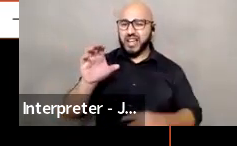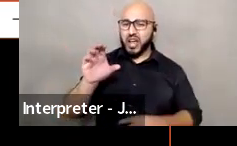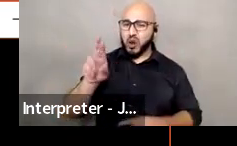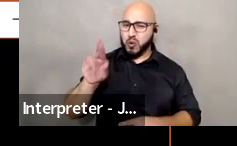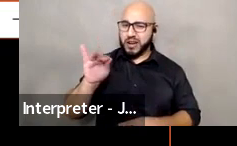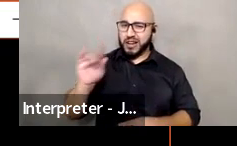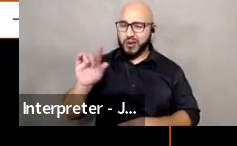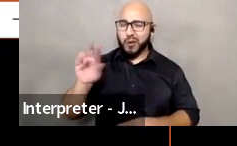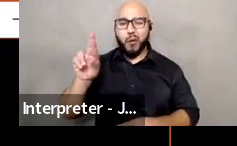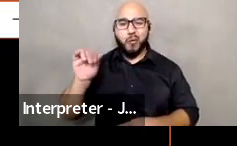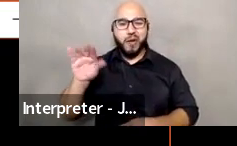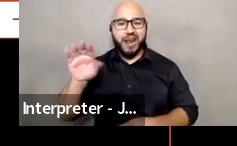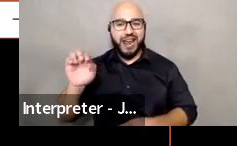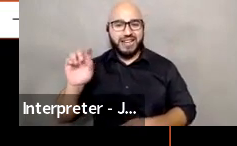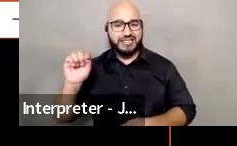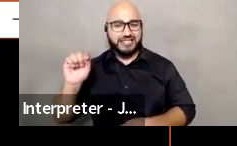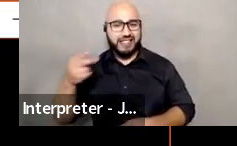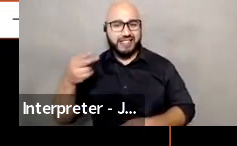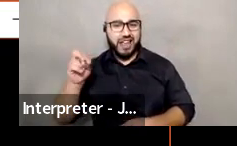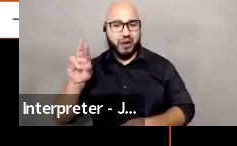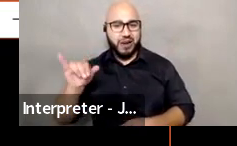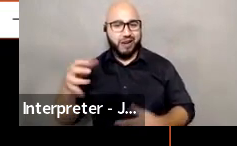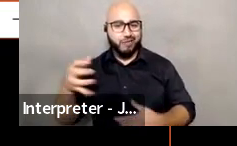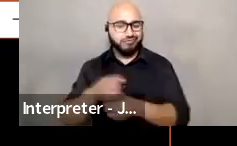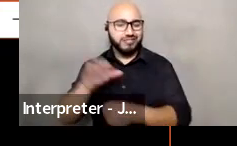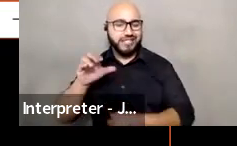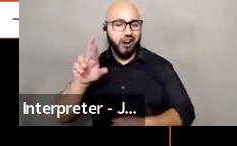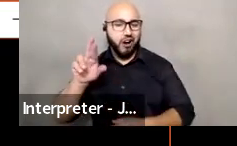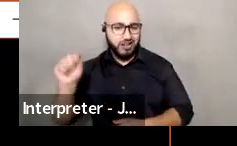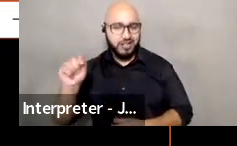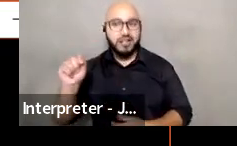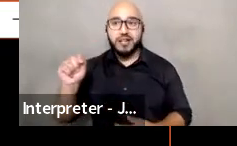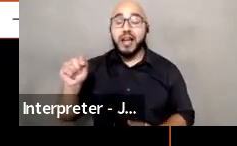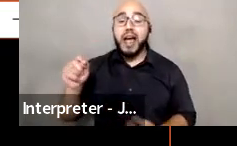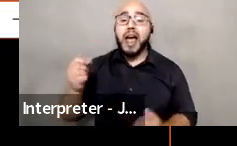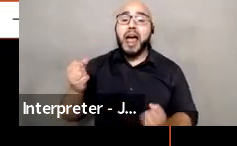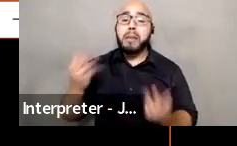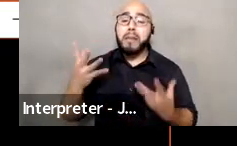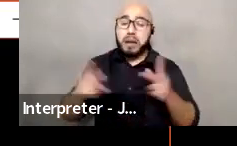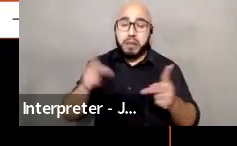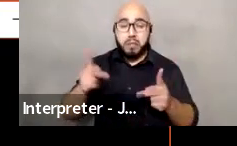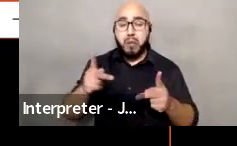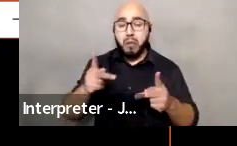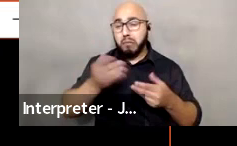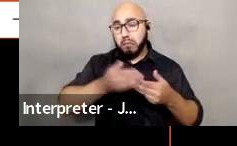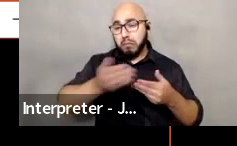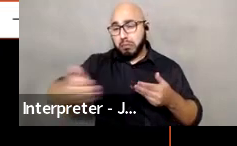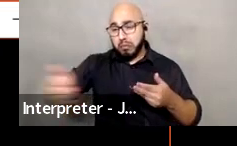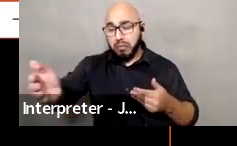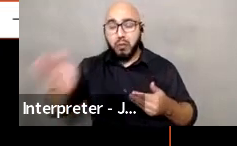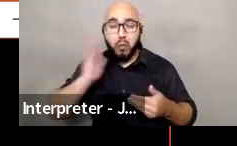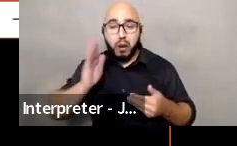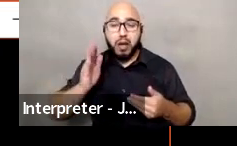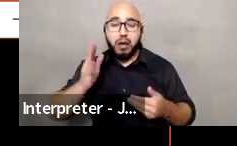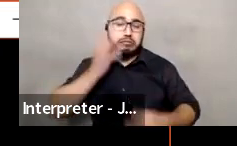This is something that I think other folks in this series are going to deal with later on in this class. I mean, in this in this series. So.